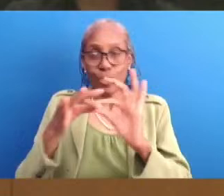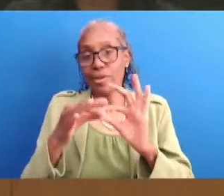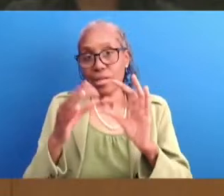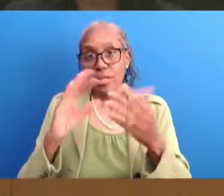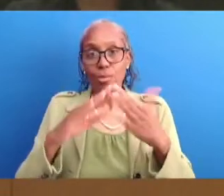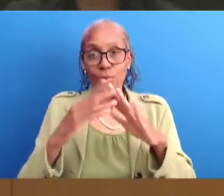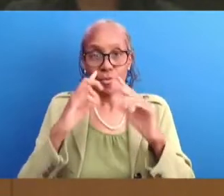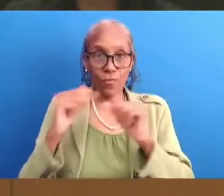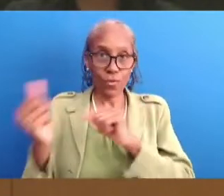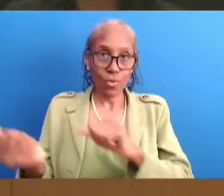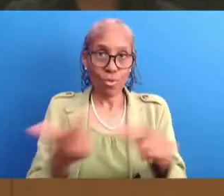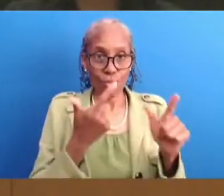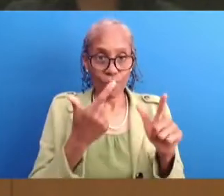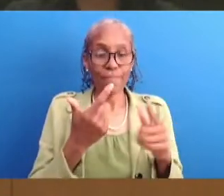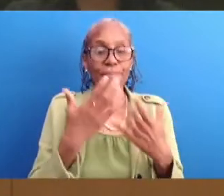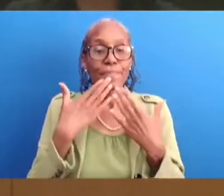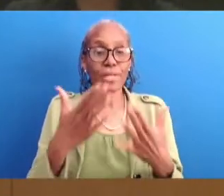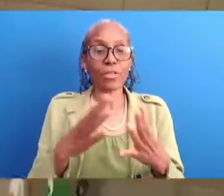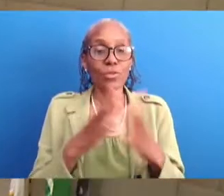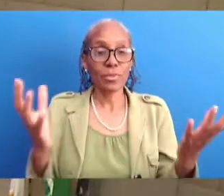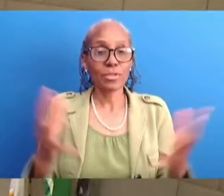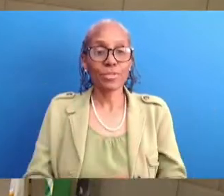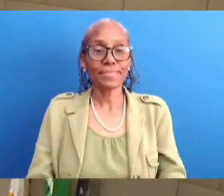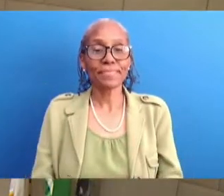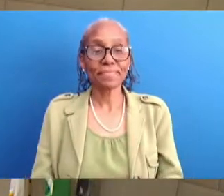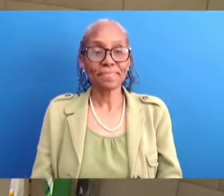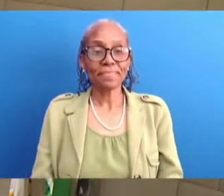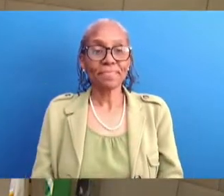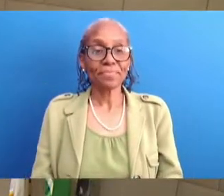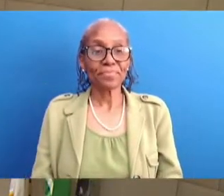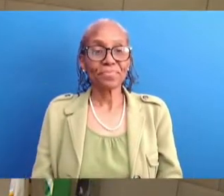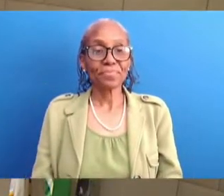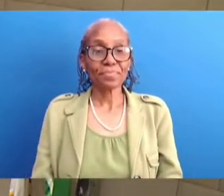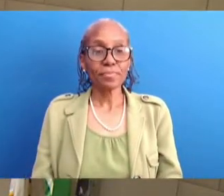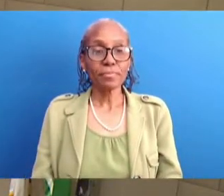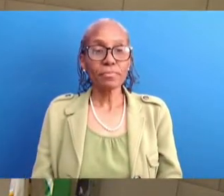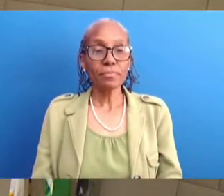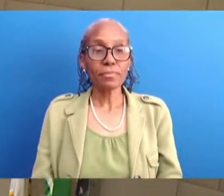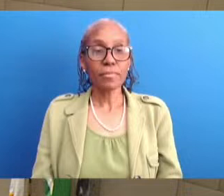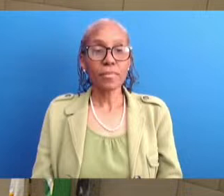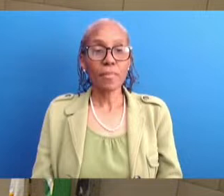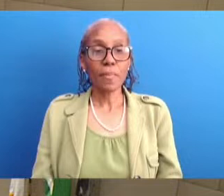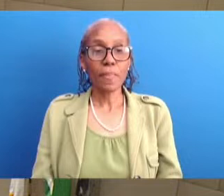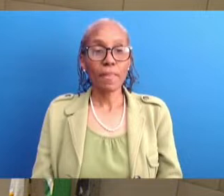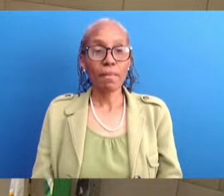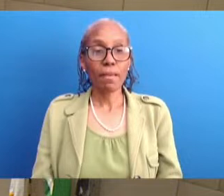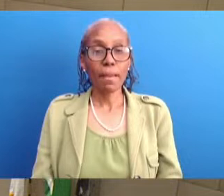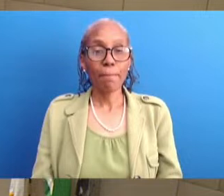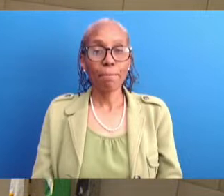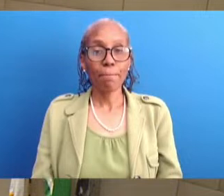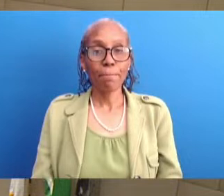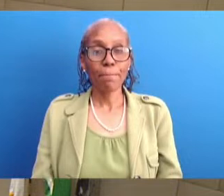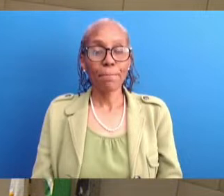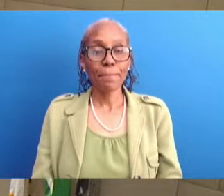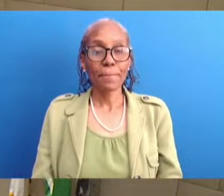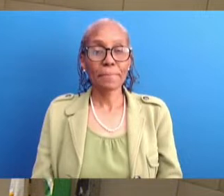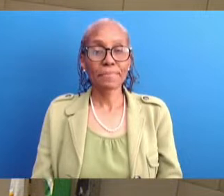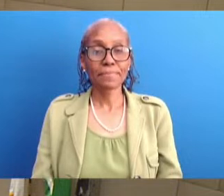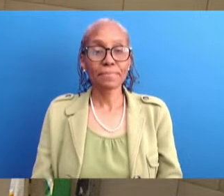STRONGER, SAFER, MORE UNITED